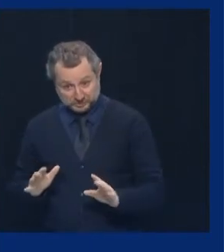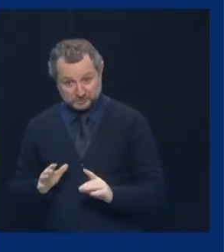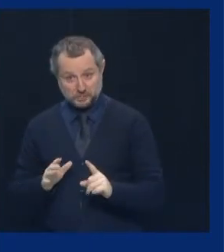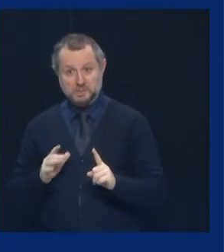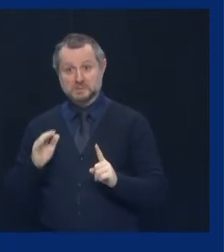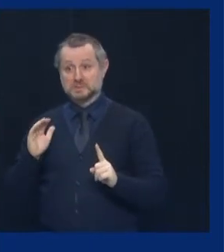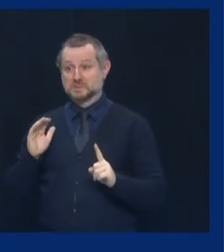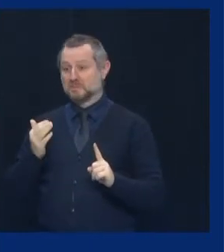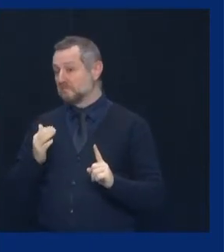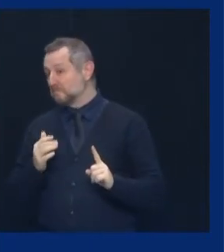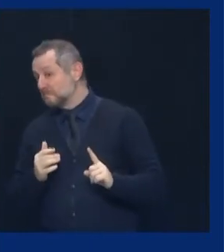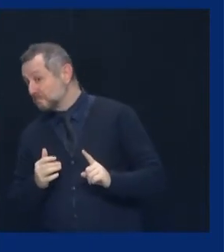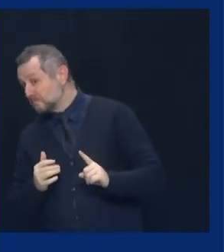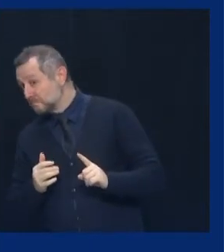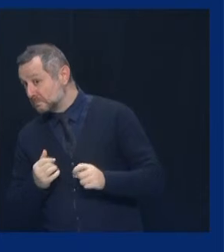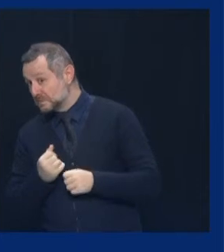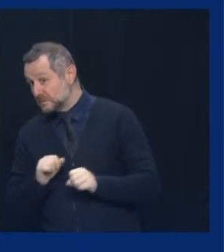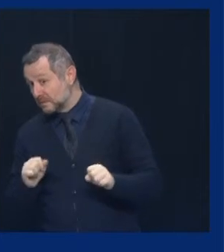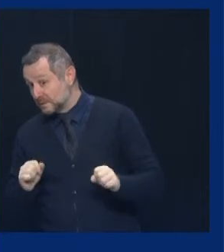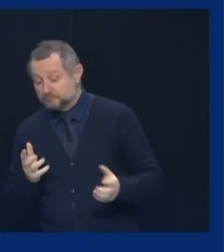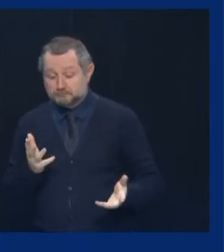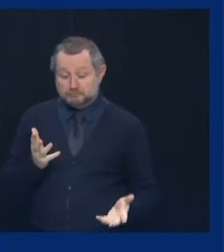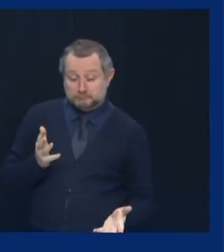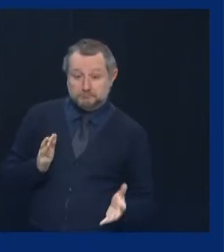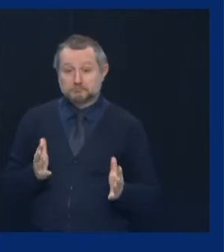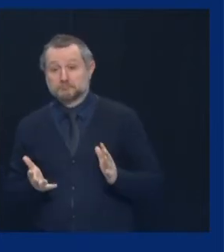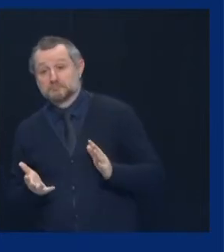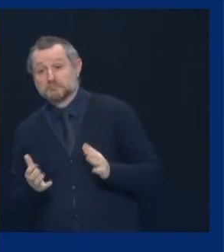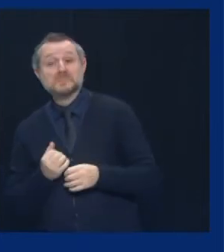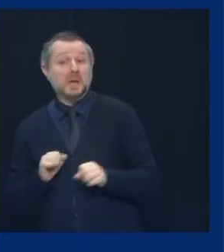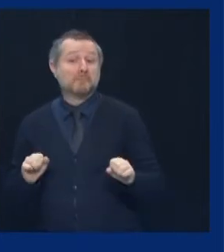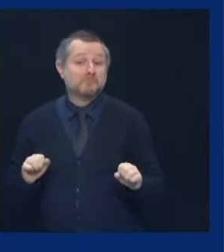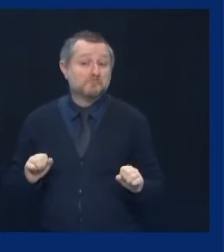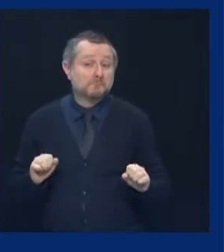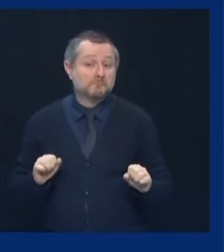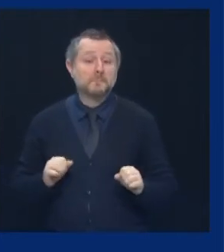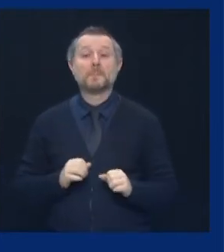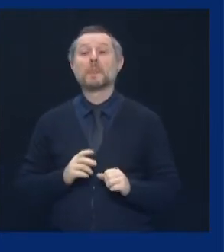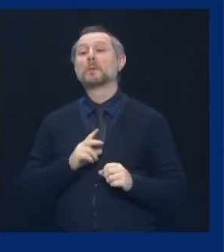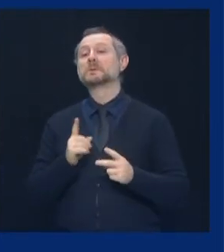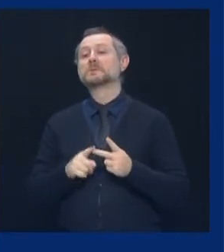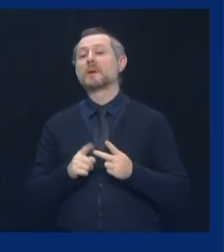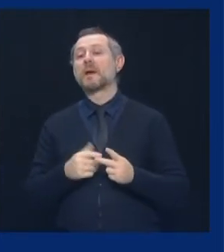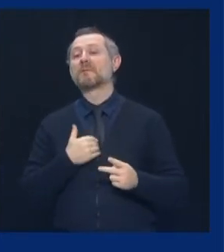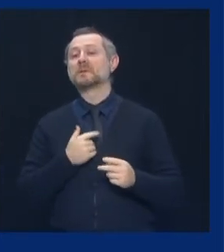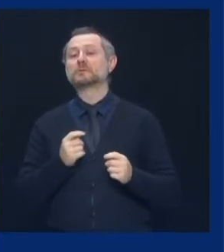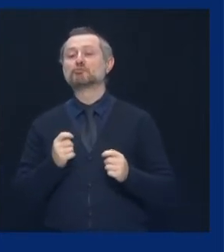AND WHEN SOMEBODY IS VACCINATED,